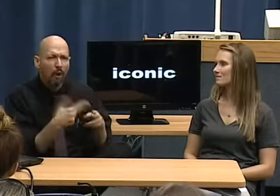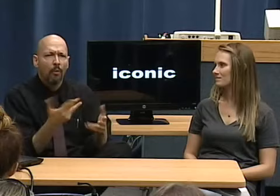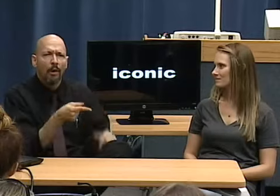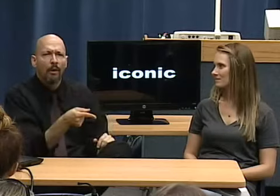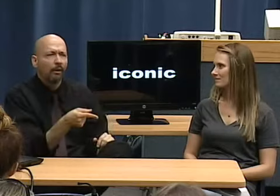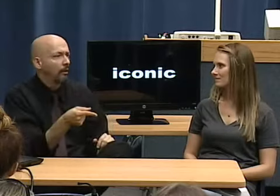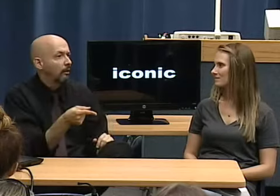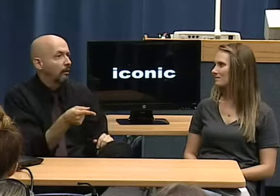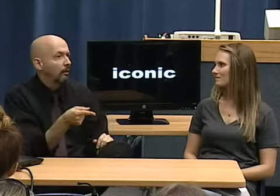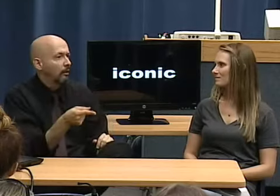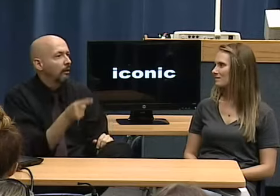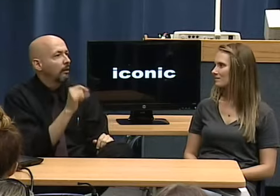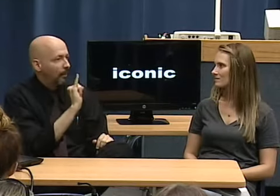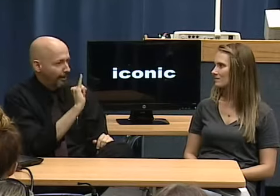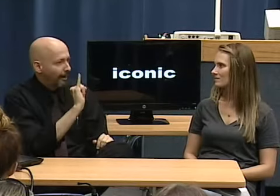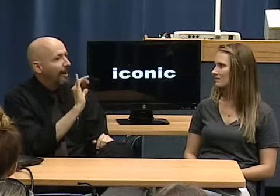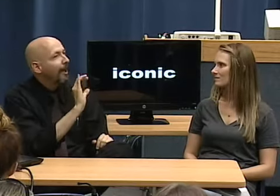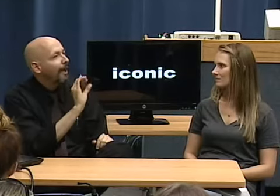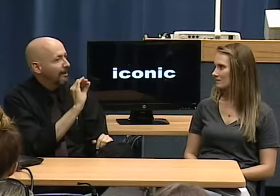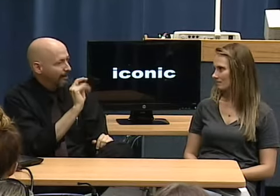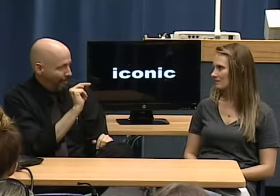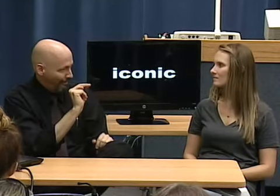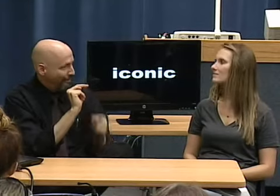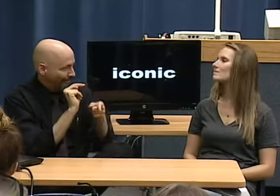What are those called? I-C-O-N